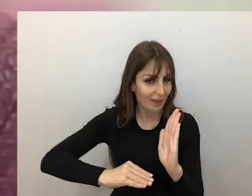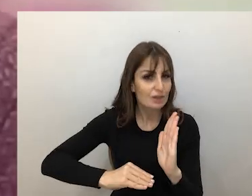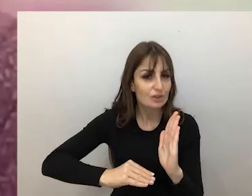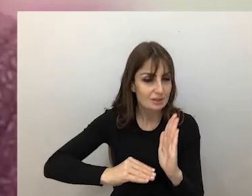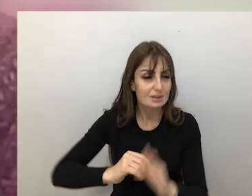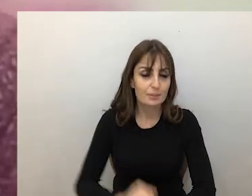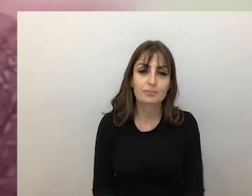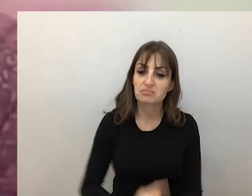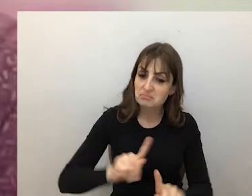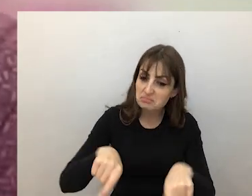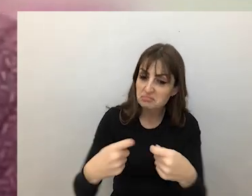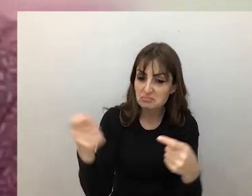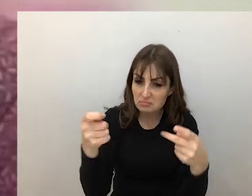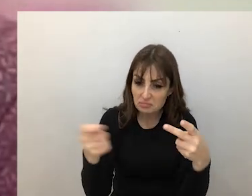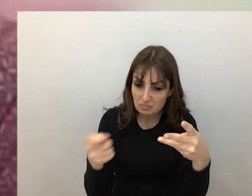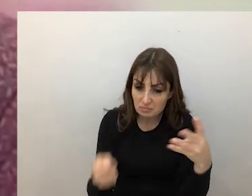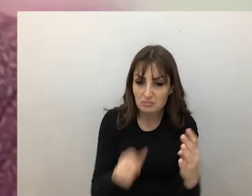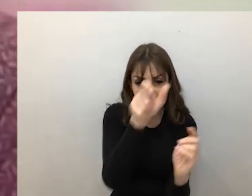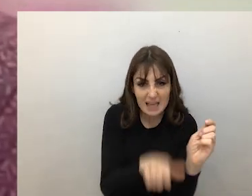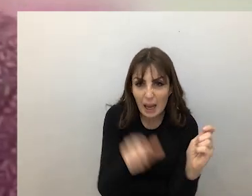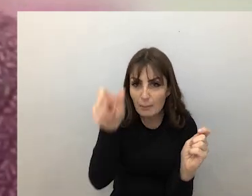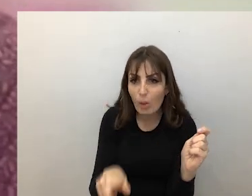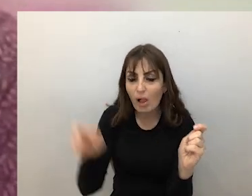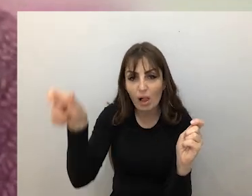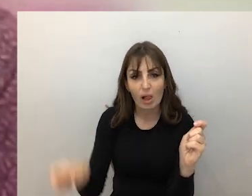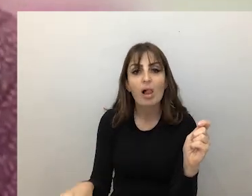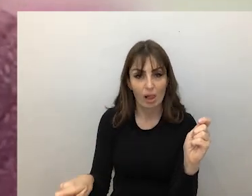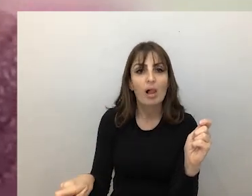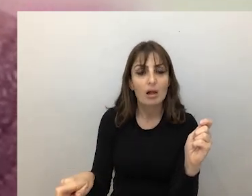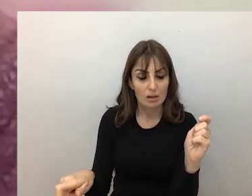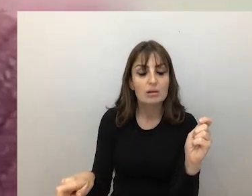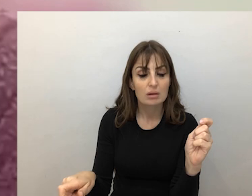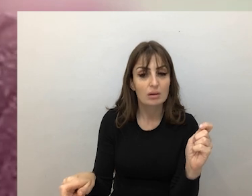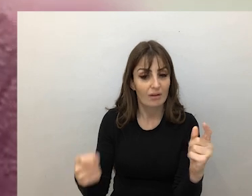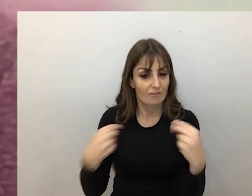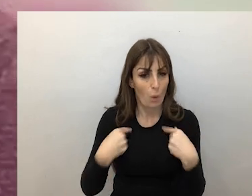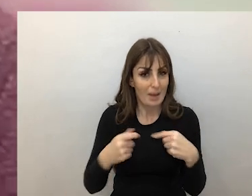It provided dot points and tables which were, which as someone with dyslexia I really, really